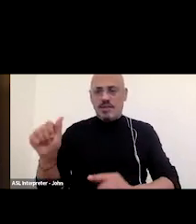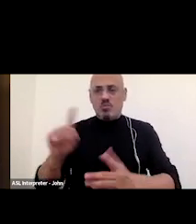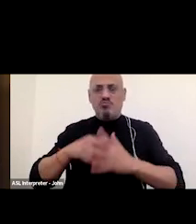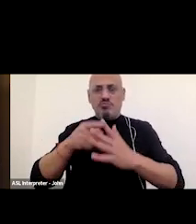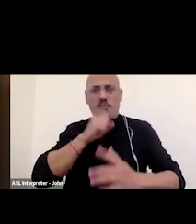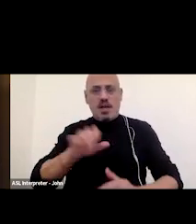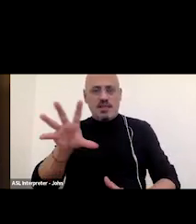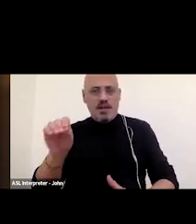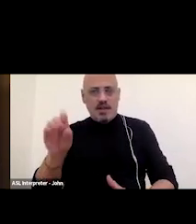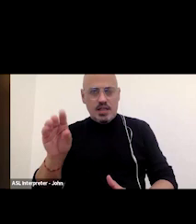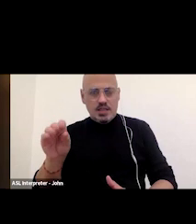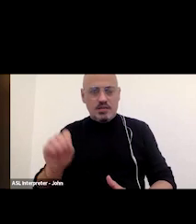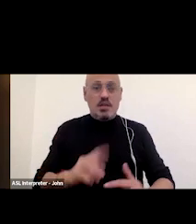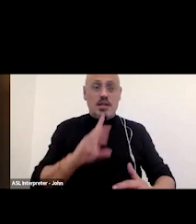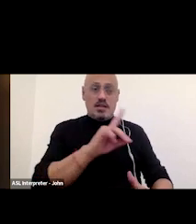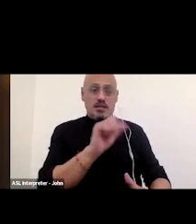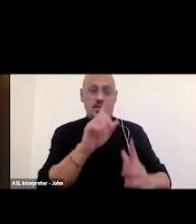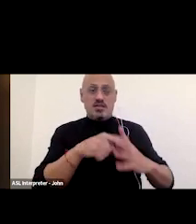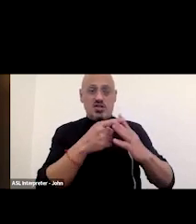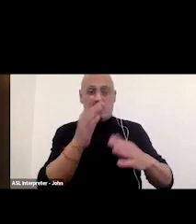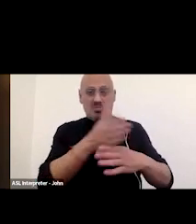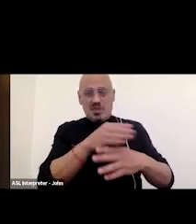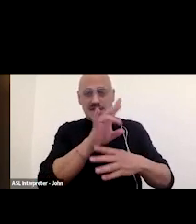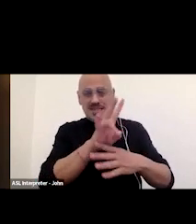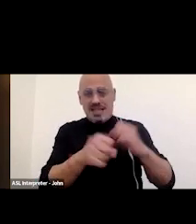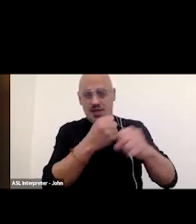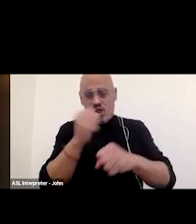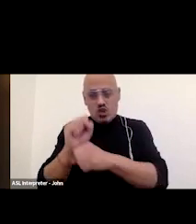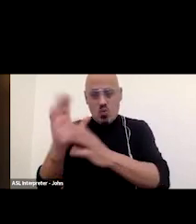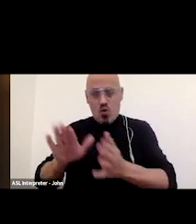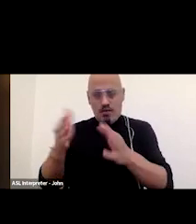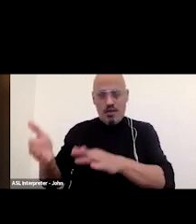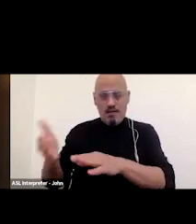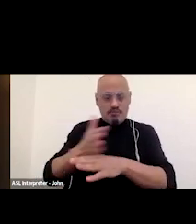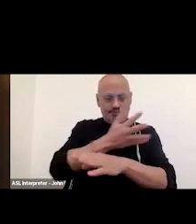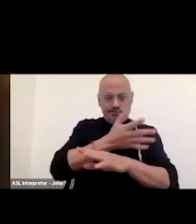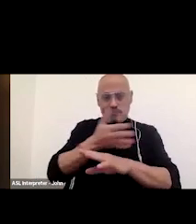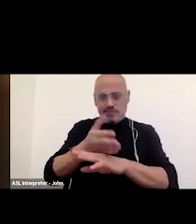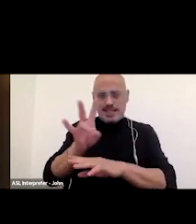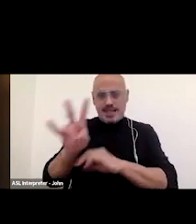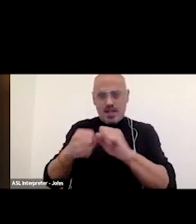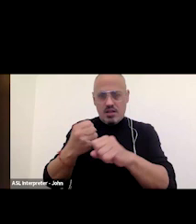as long as the disability started within seven years of the worker's death. And, again, you would have to go through